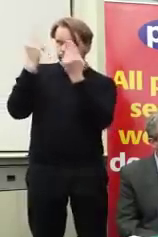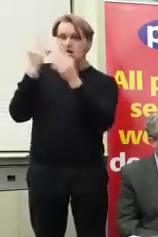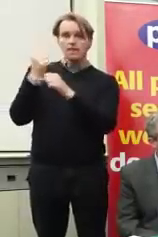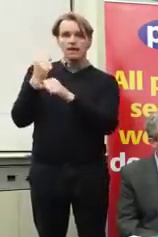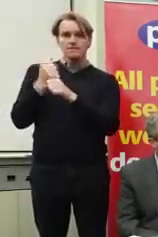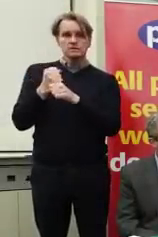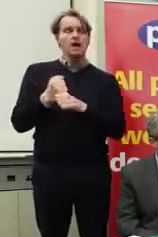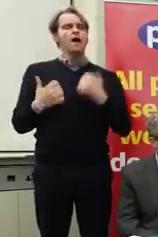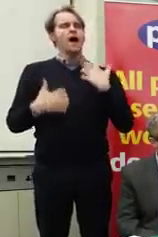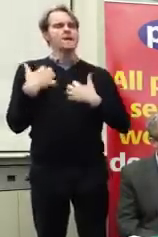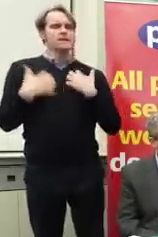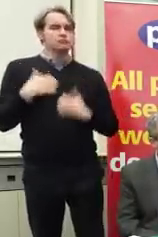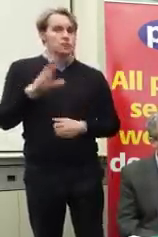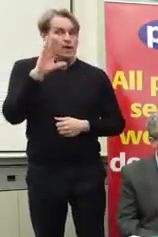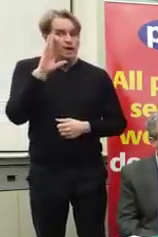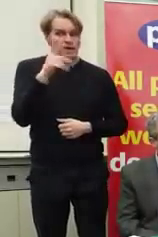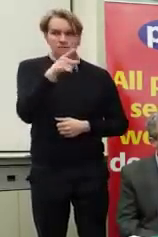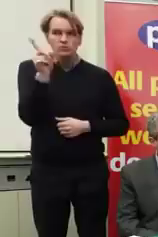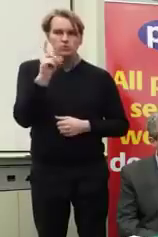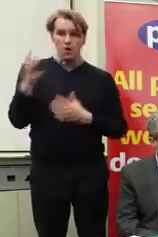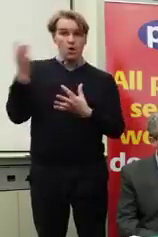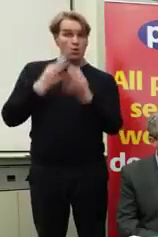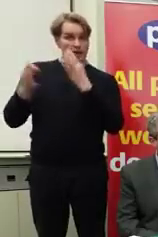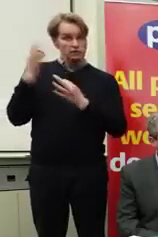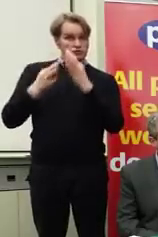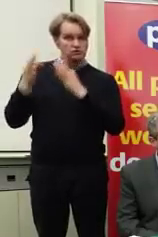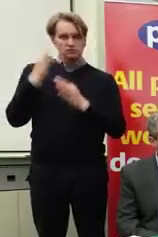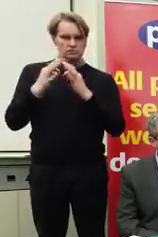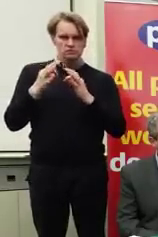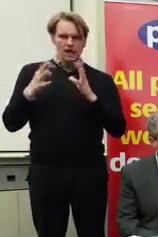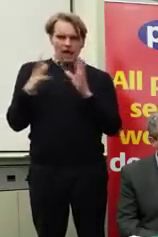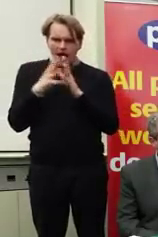questions and ideas about how to to build in our branches should a